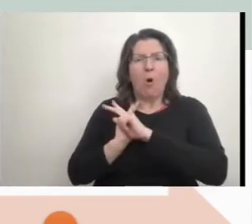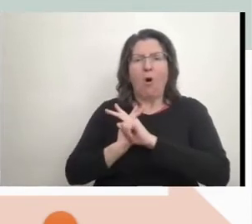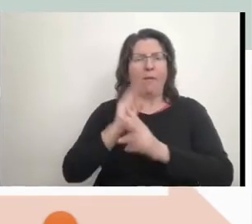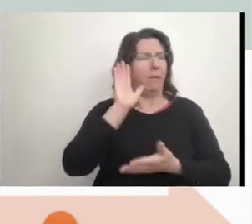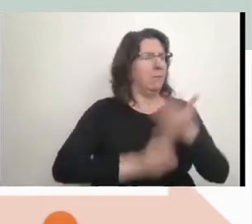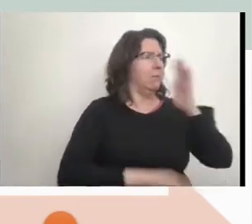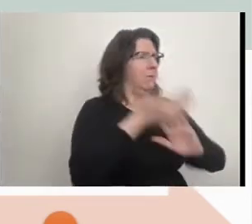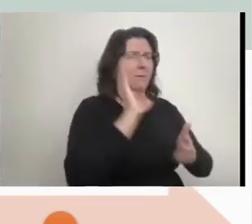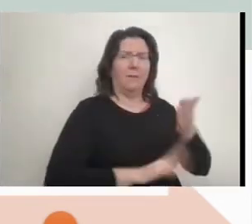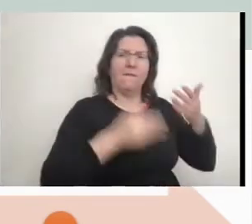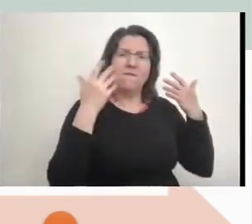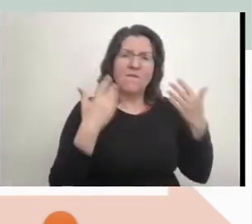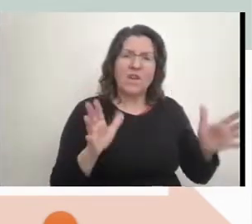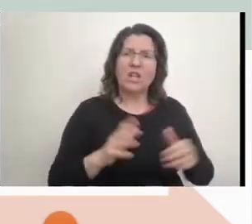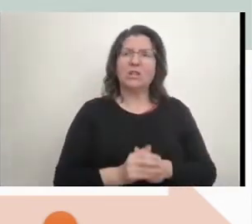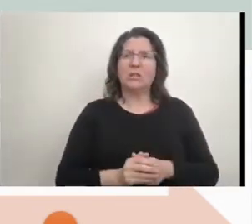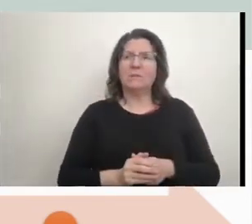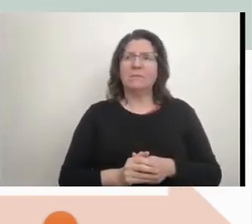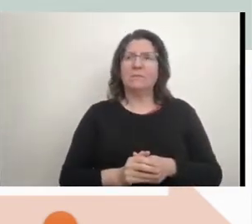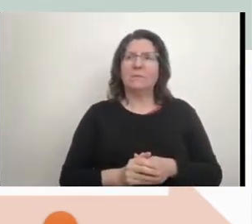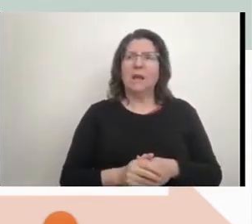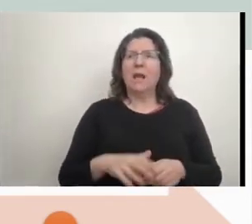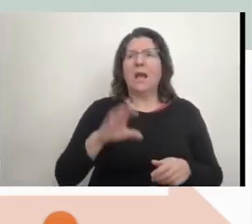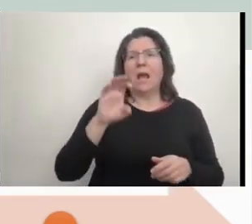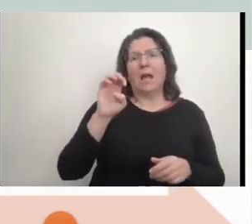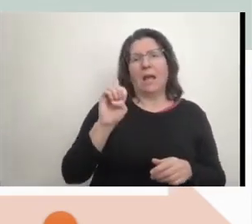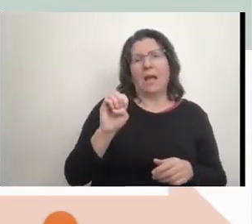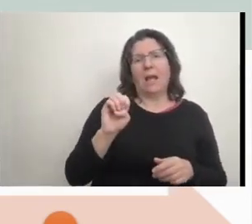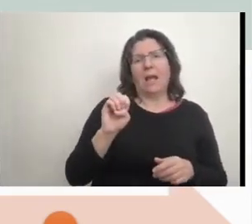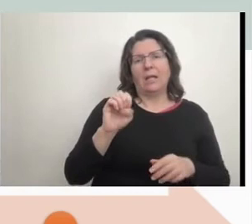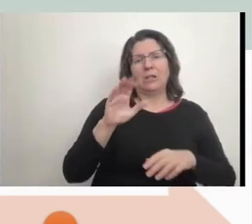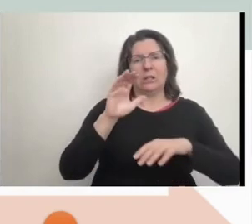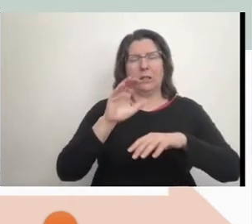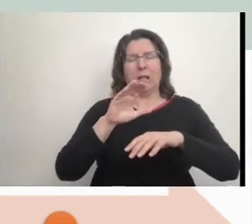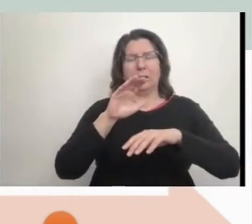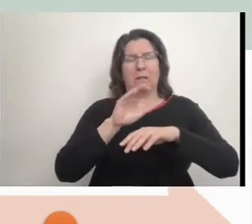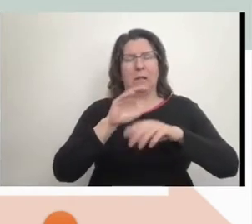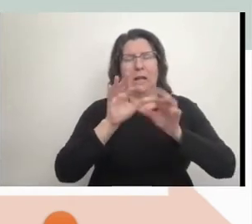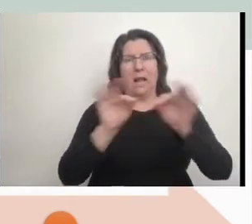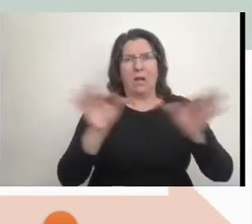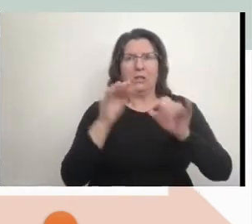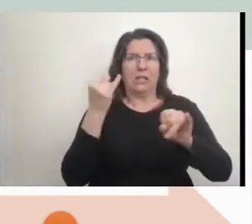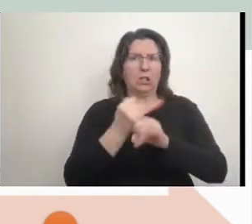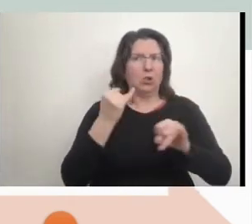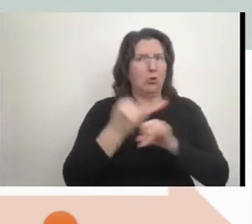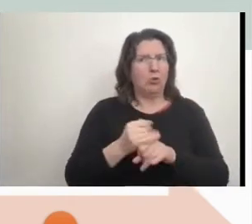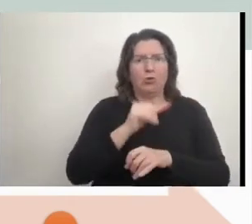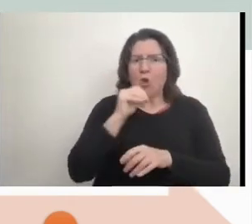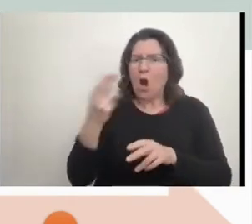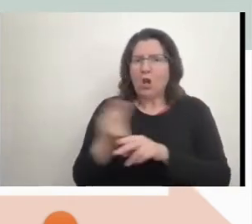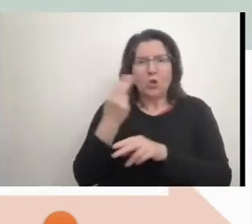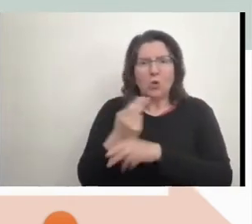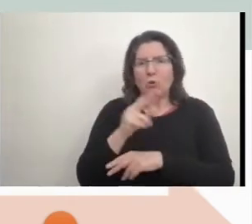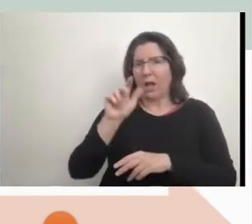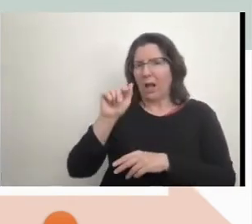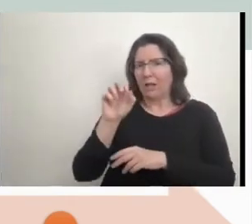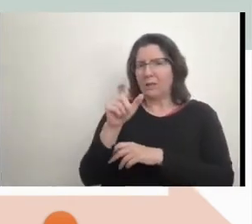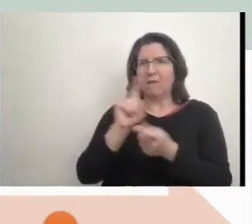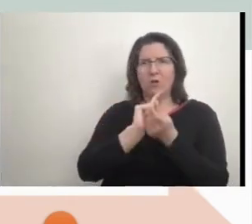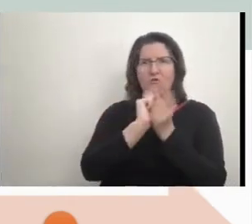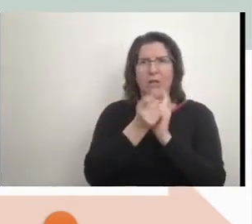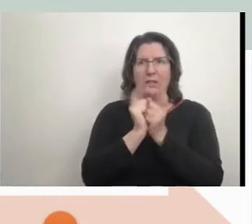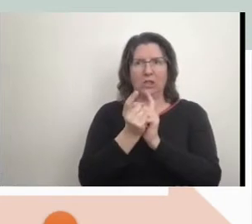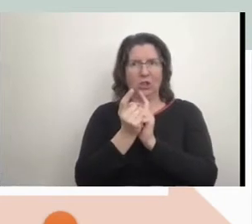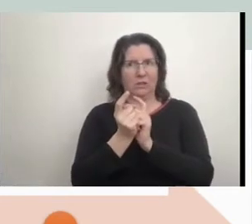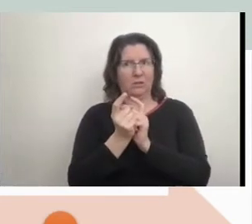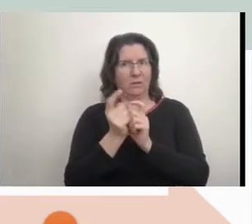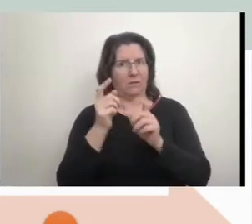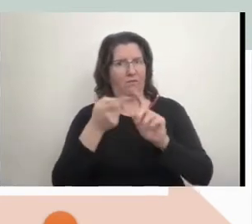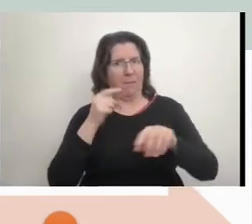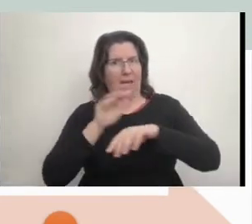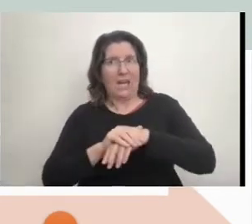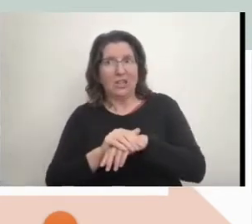You can't just simply borrow strategies that work with a hearing population and apply it to a deaf population.